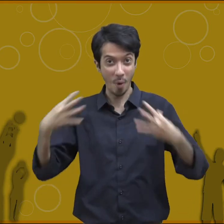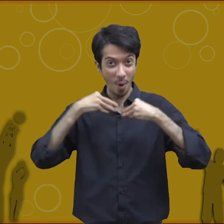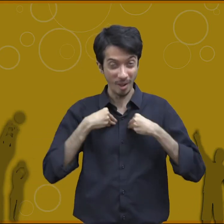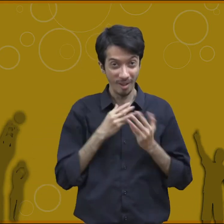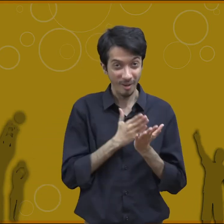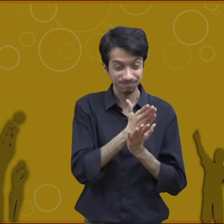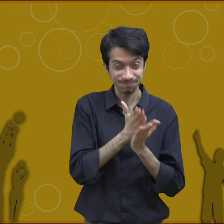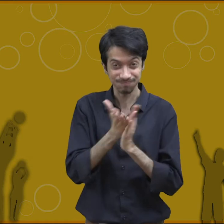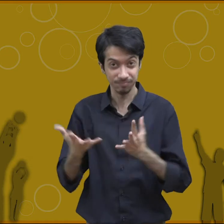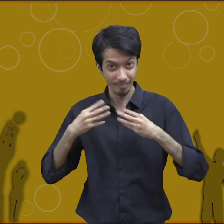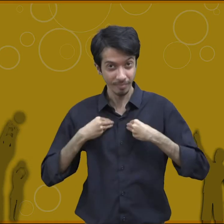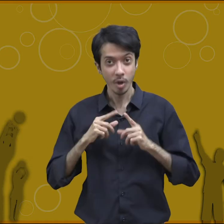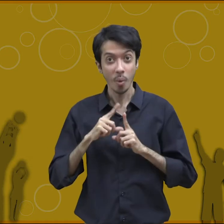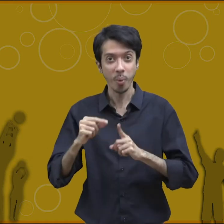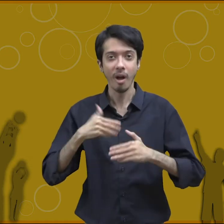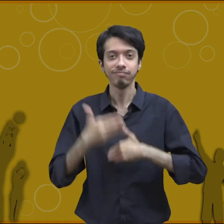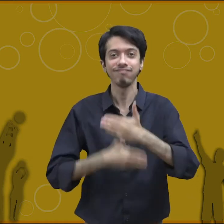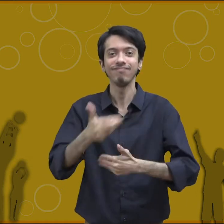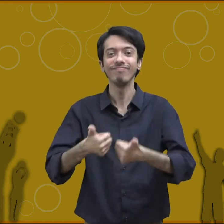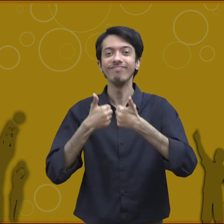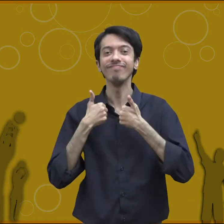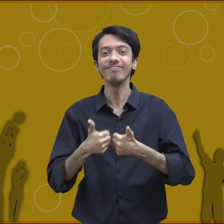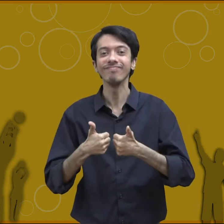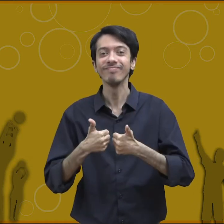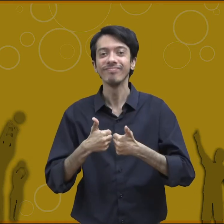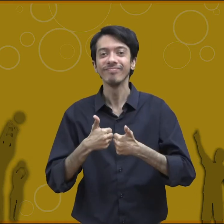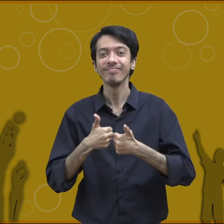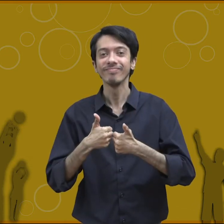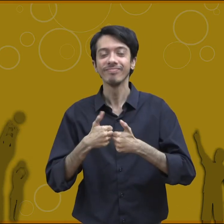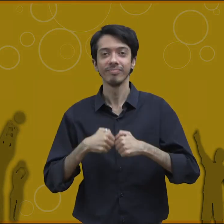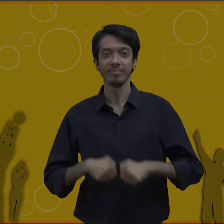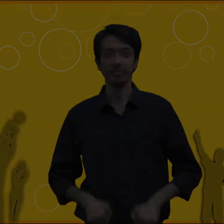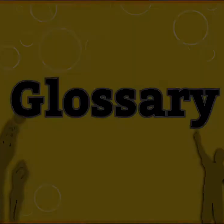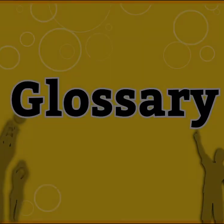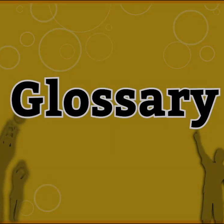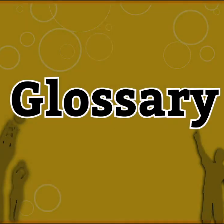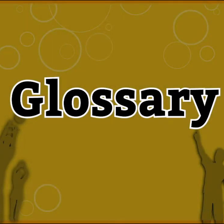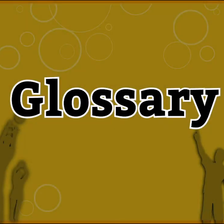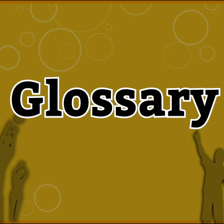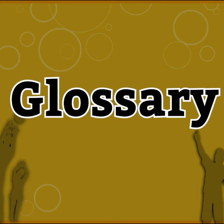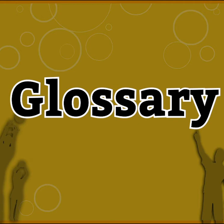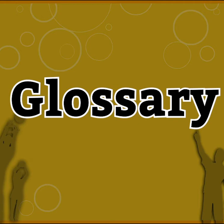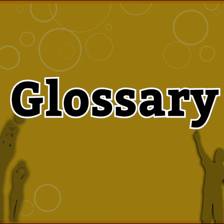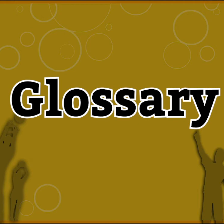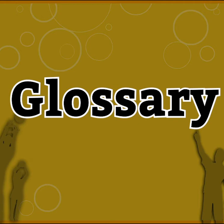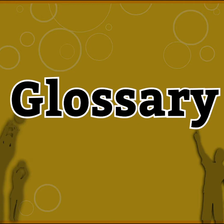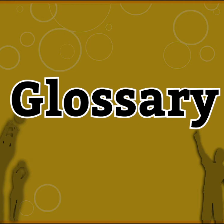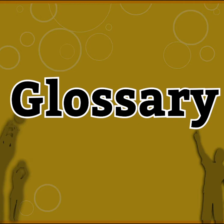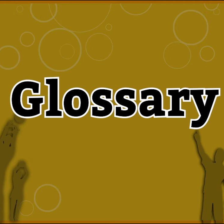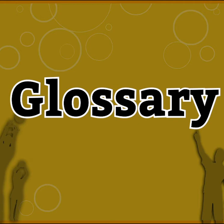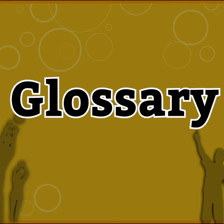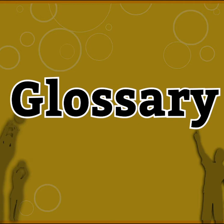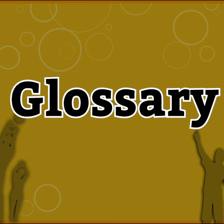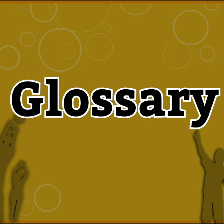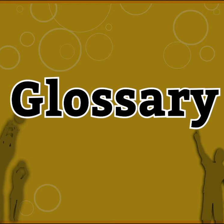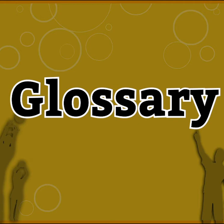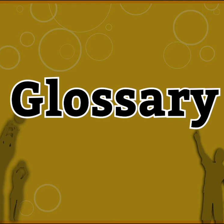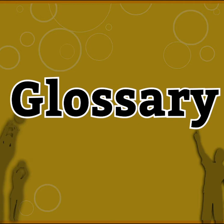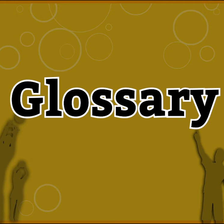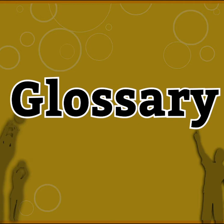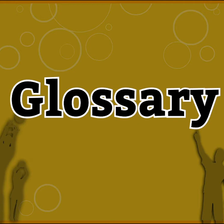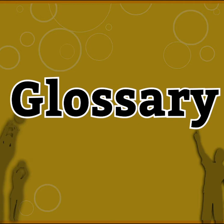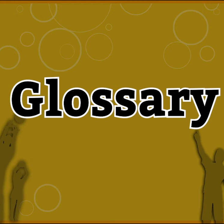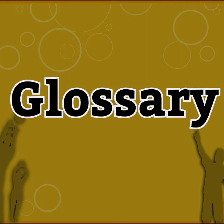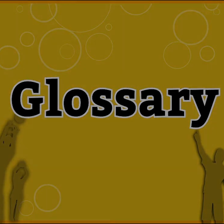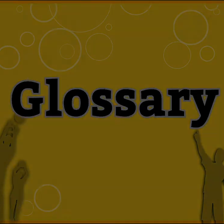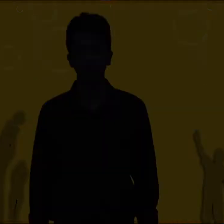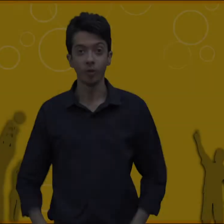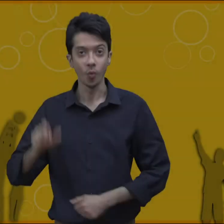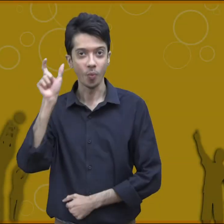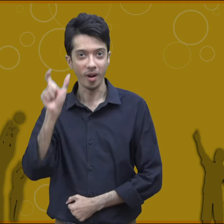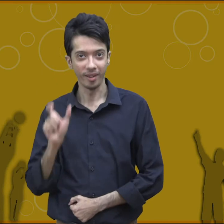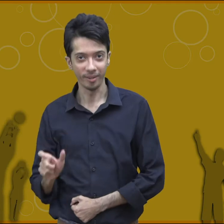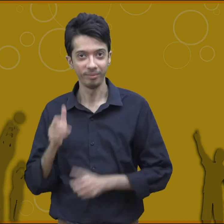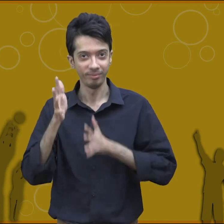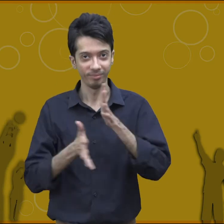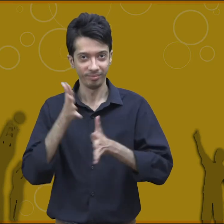and if we follow these properly then it will help us to develop glossary